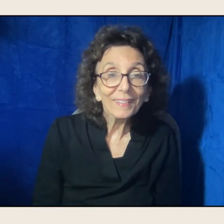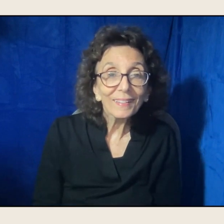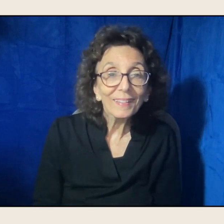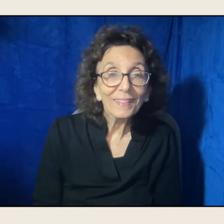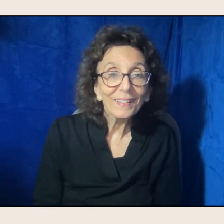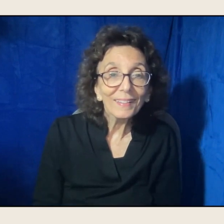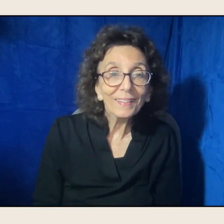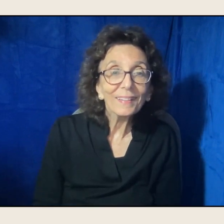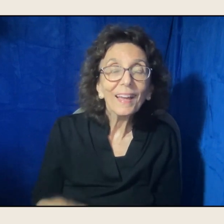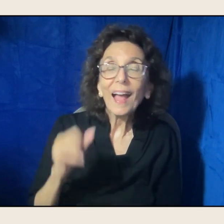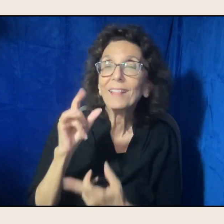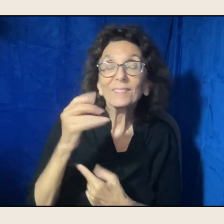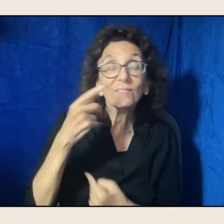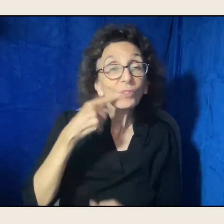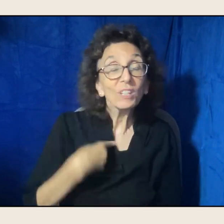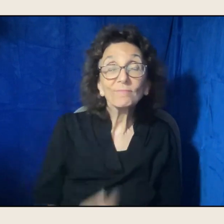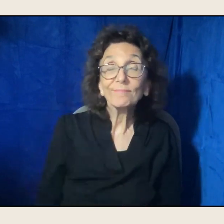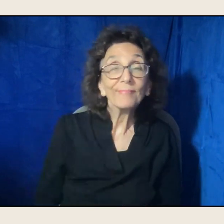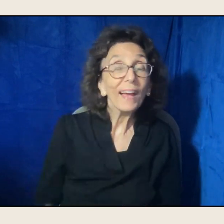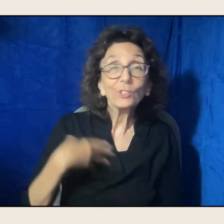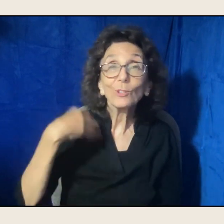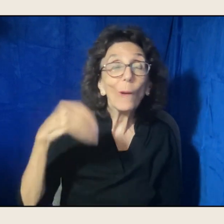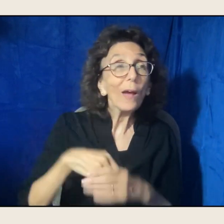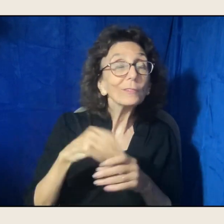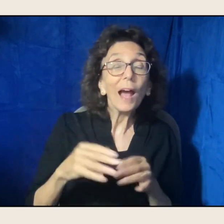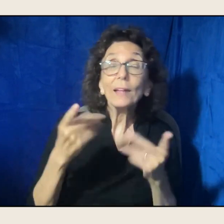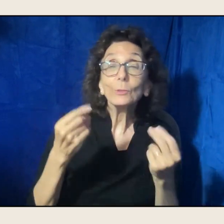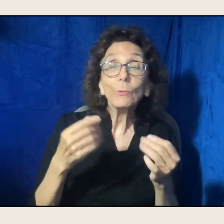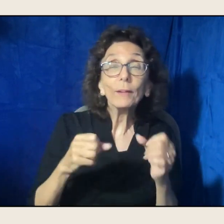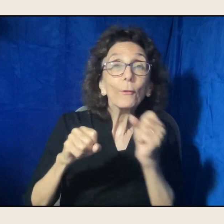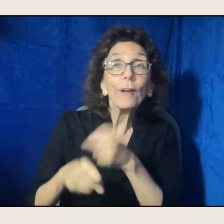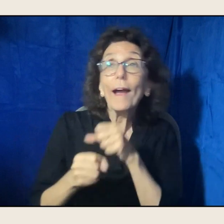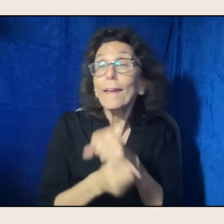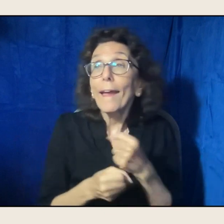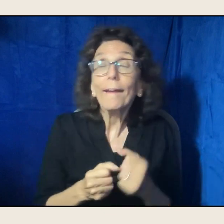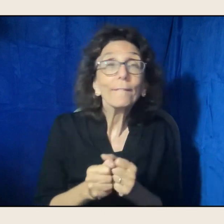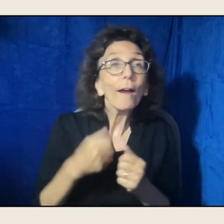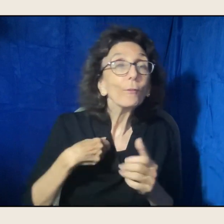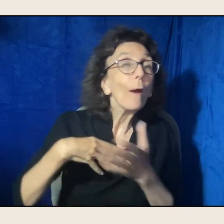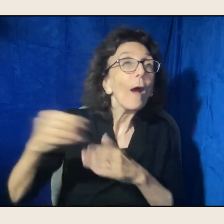For me, I just go out in nature. Kayaking, hiking all the time when I'm home. That's what I do.